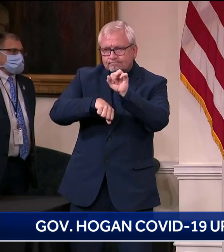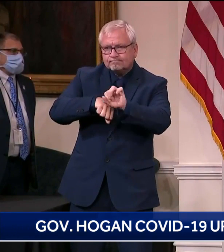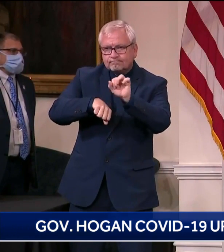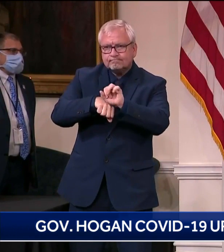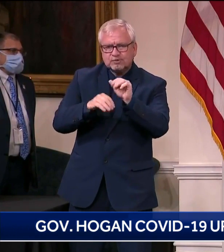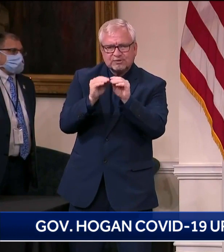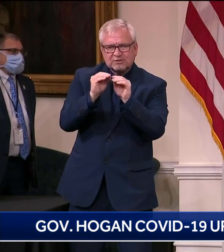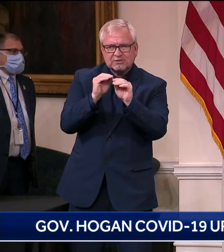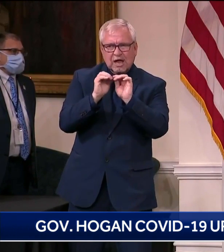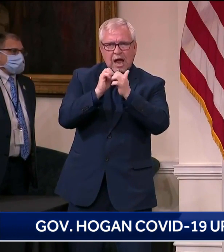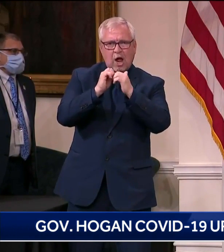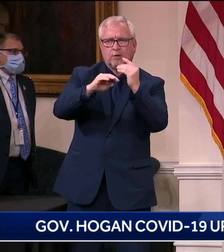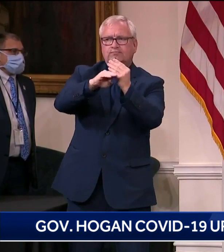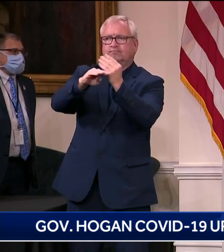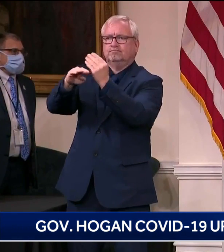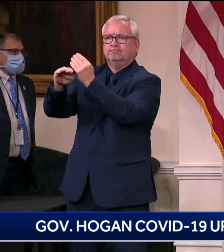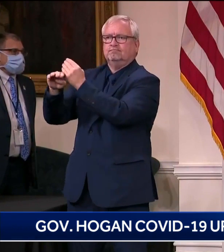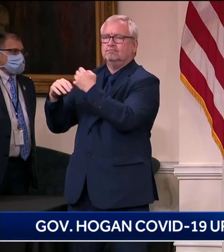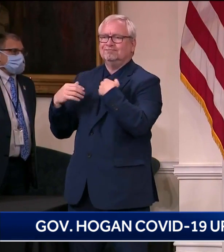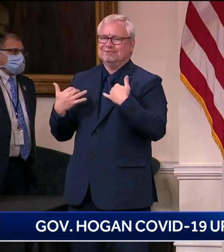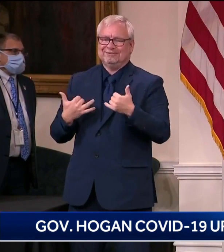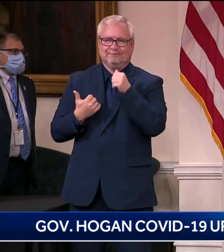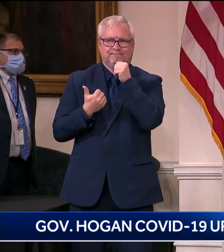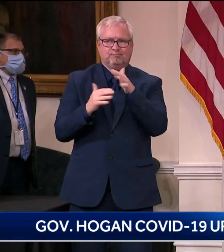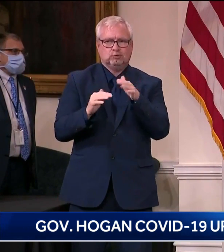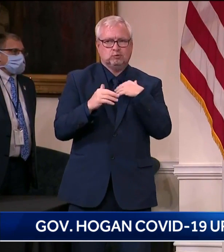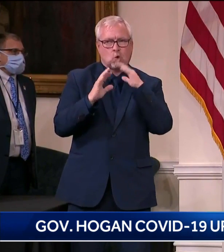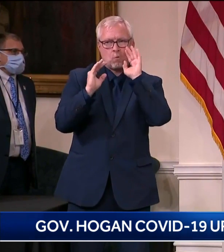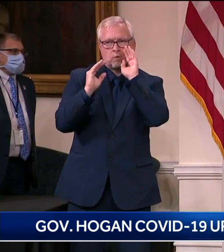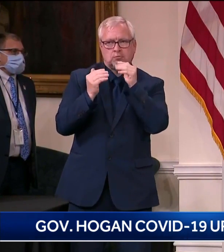IT IS A CONCERN TO OTHER COUNTIES AS WELL.